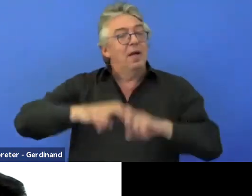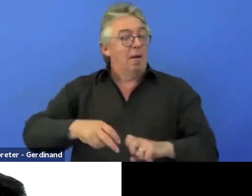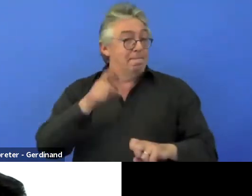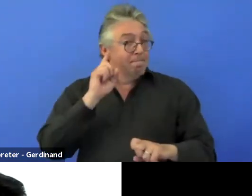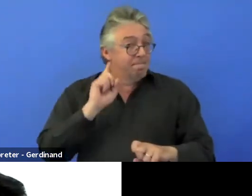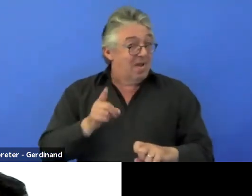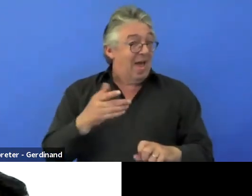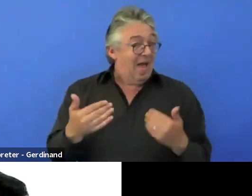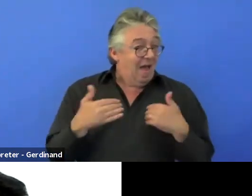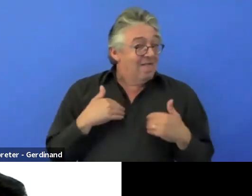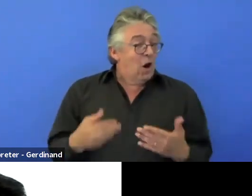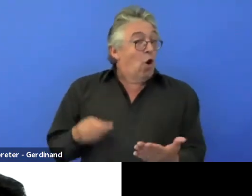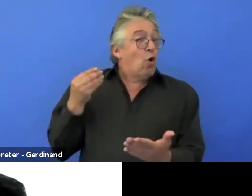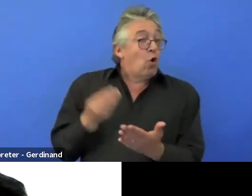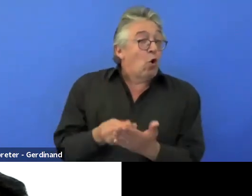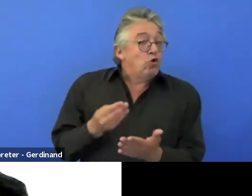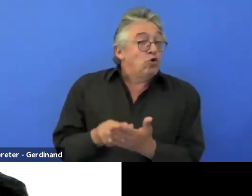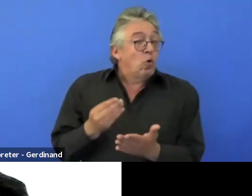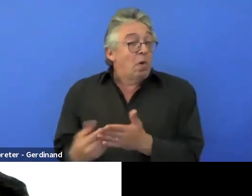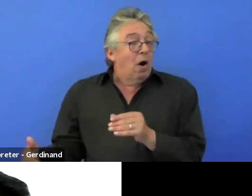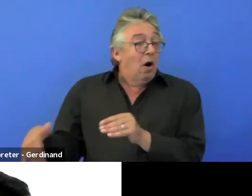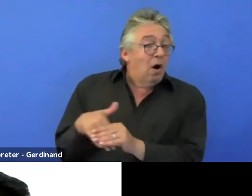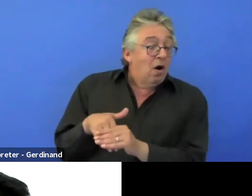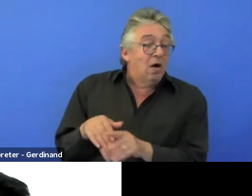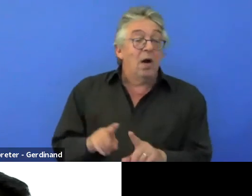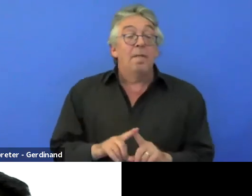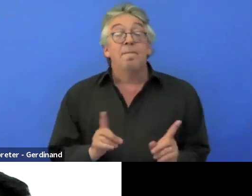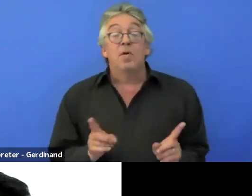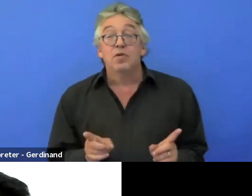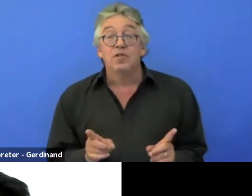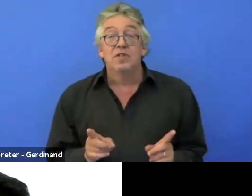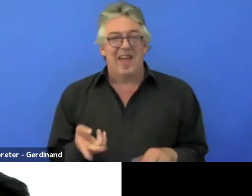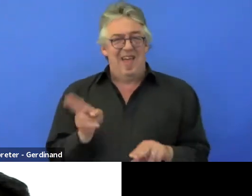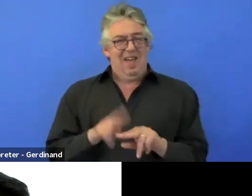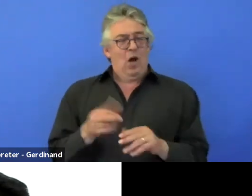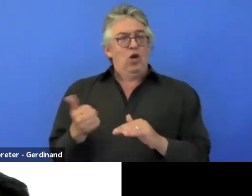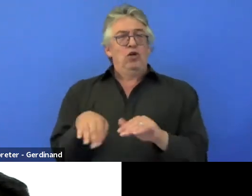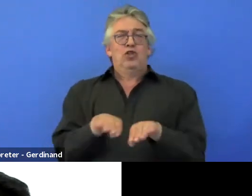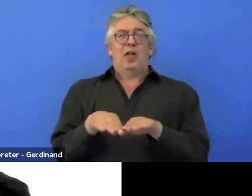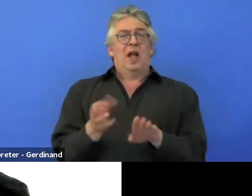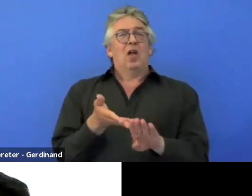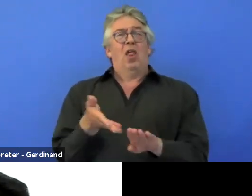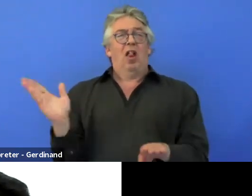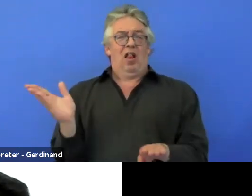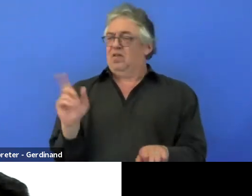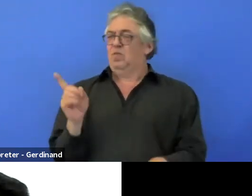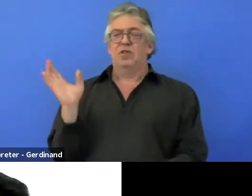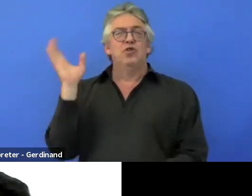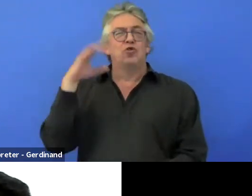What we have seen is the reference to standards is strange. It was done by the Commission in their proposals.